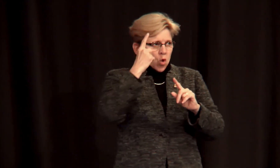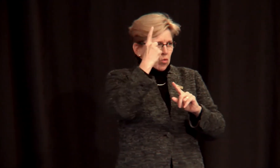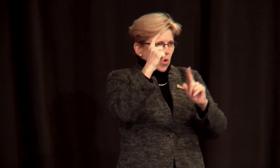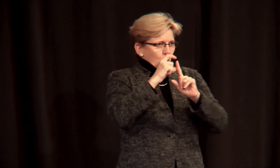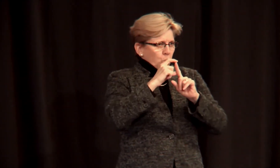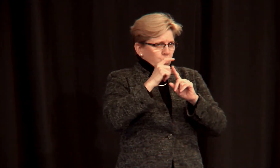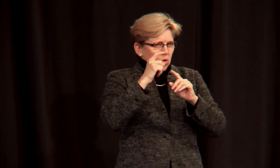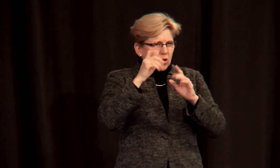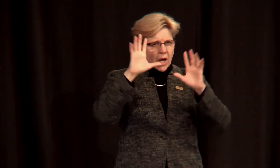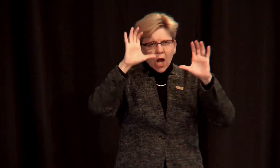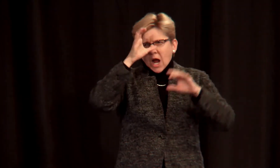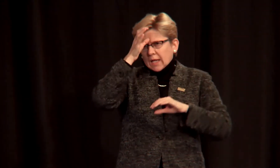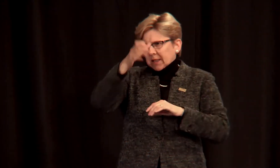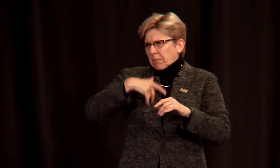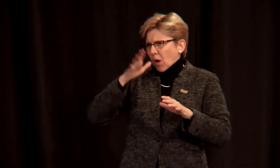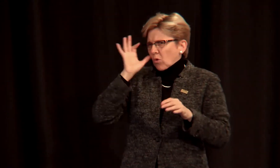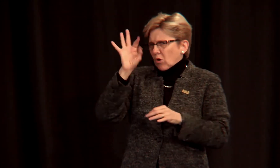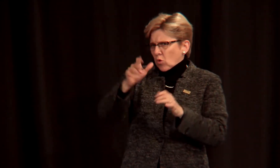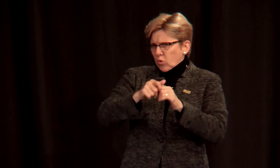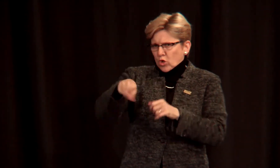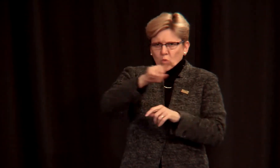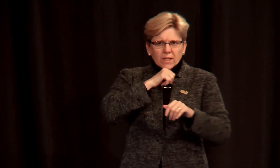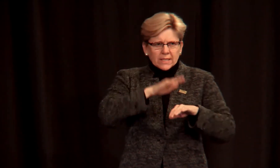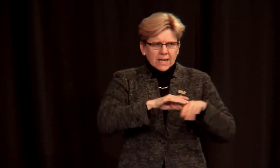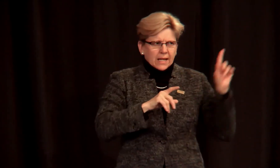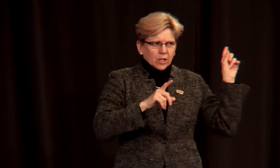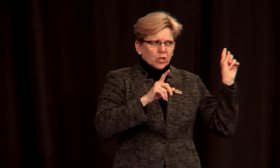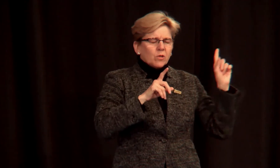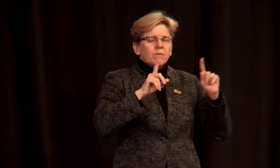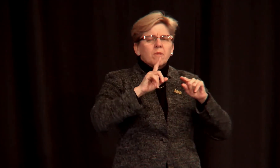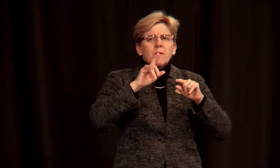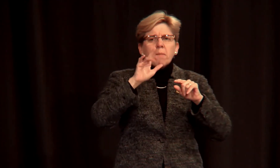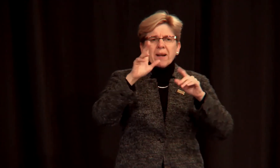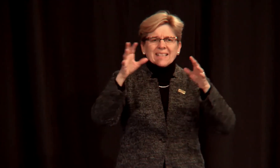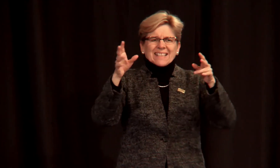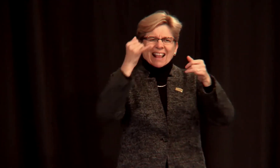Another word, or really concept, I want to put out there and it's not on the slide